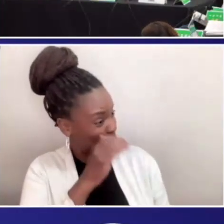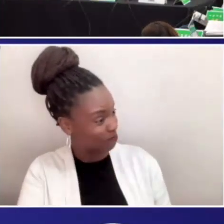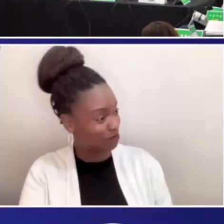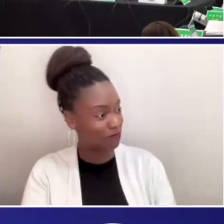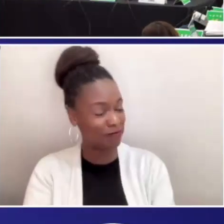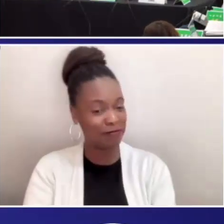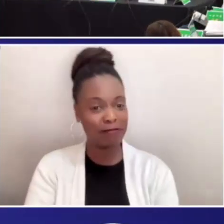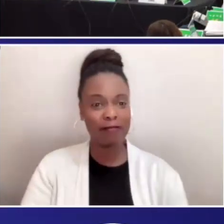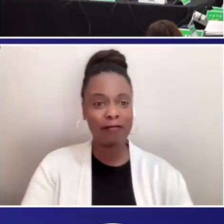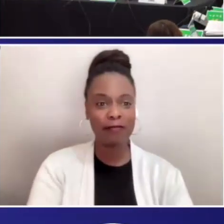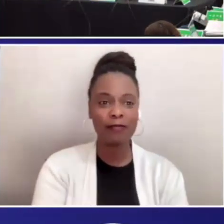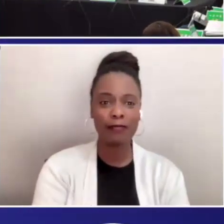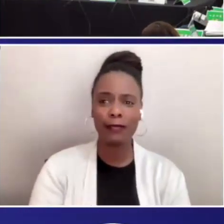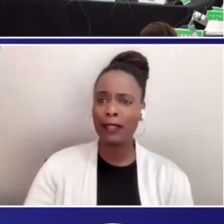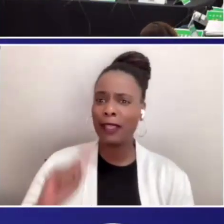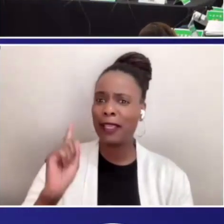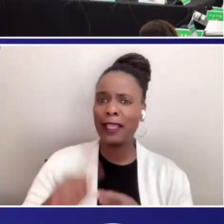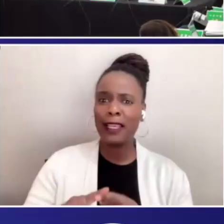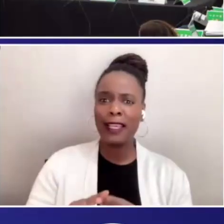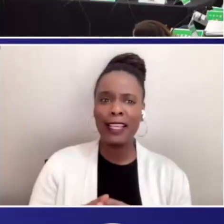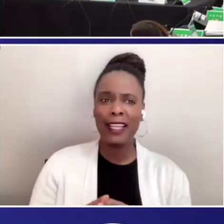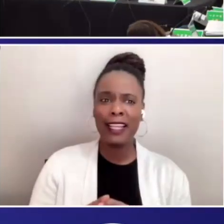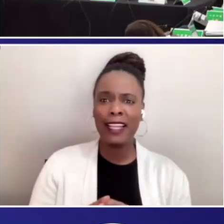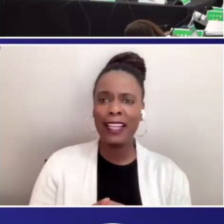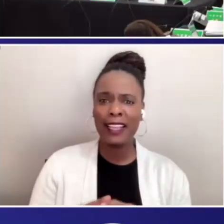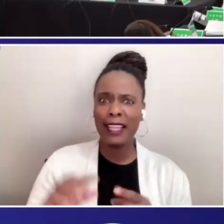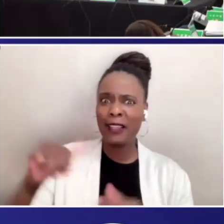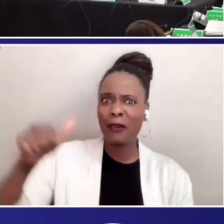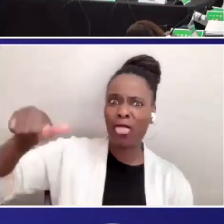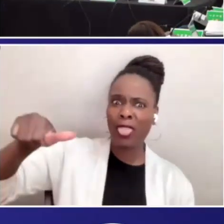And then you gave us a sideways thumb. You didn't do good enough.